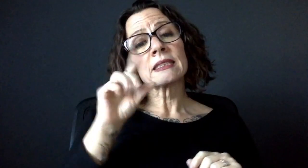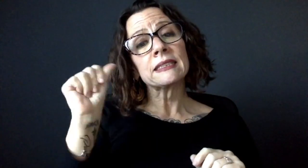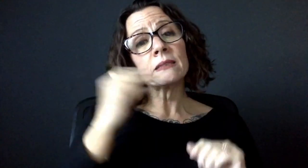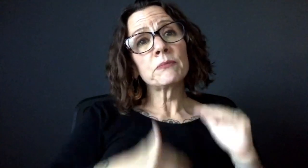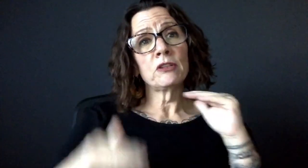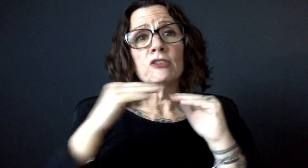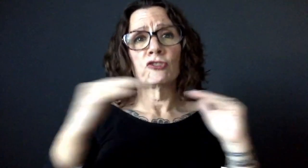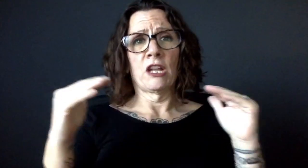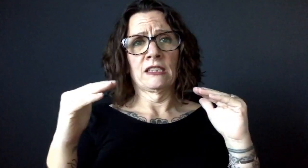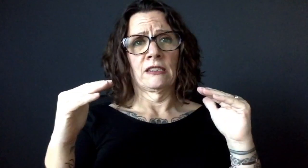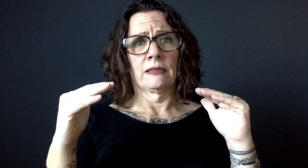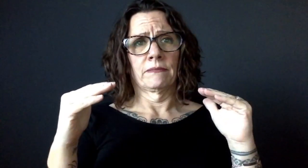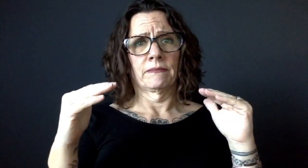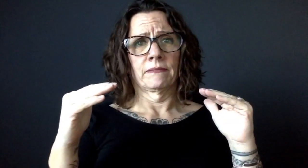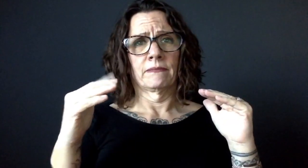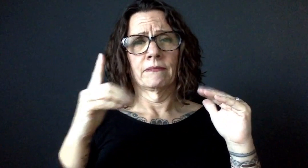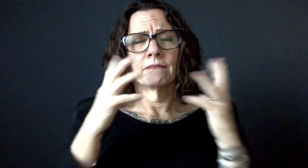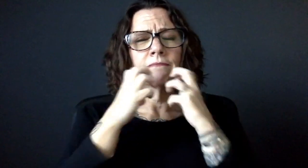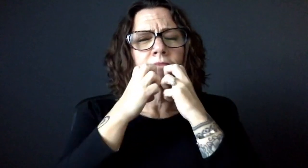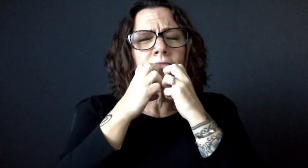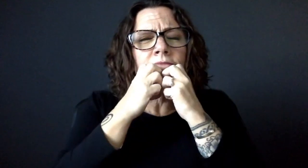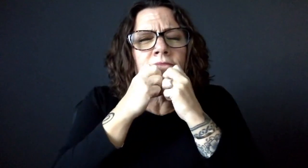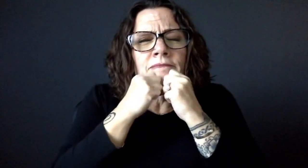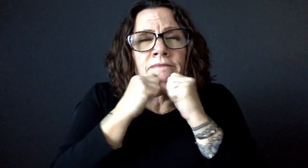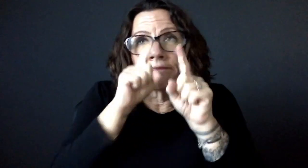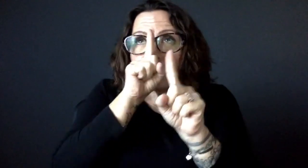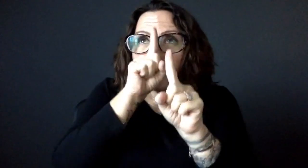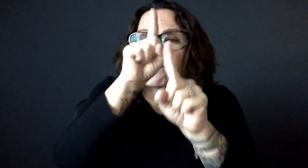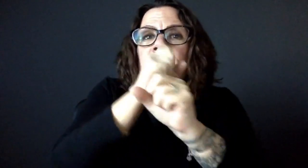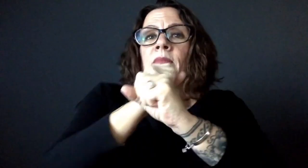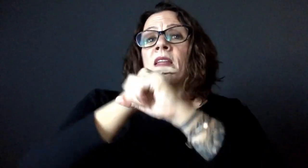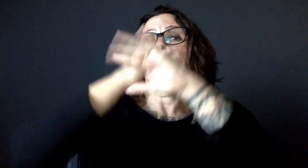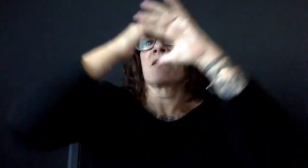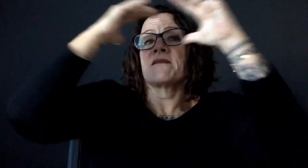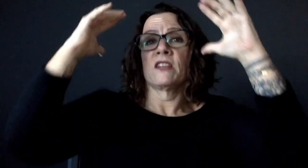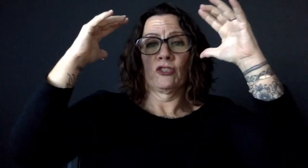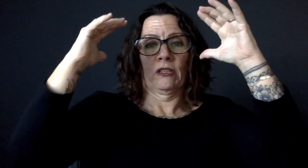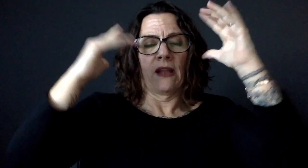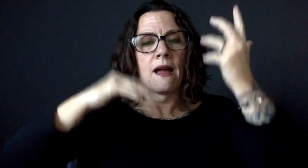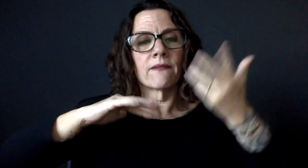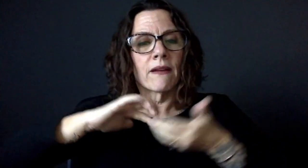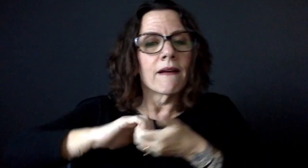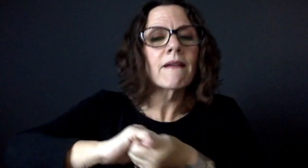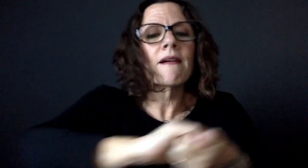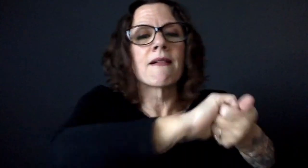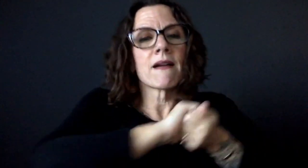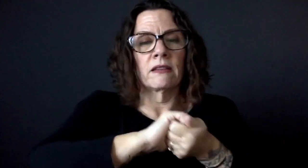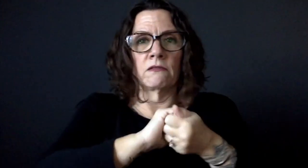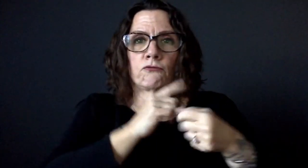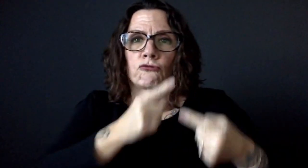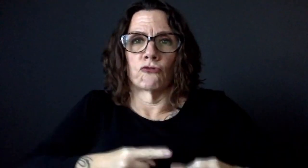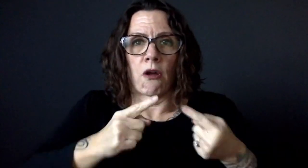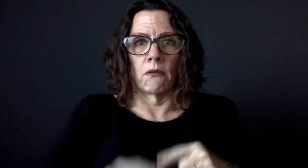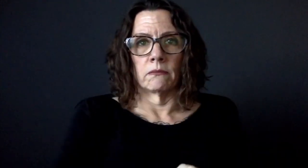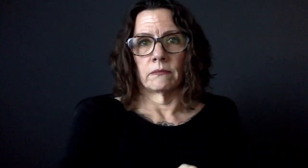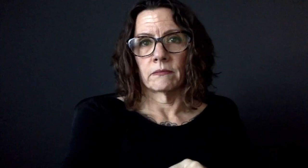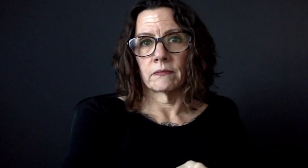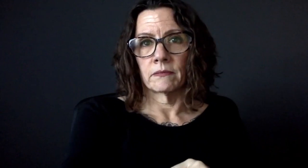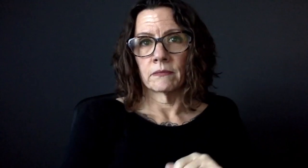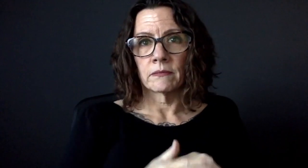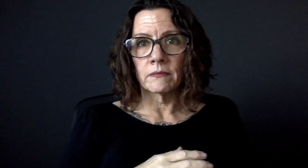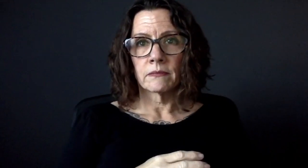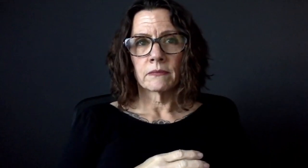Disability Justice holds a vision born out of collective struggle,